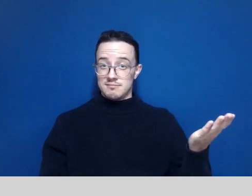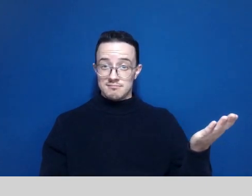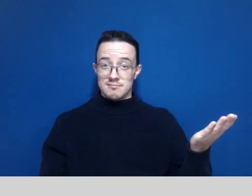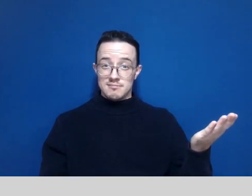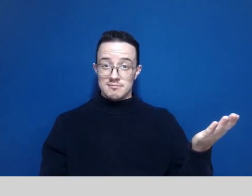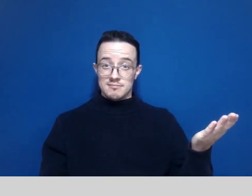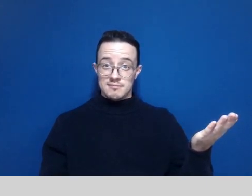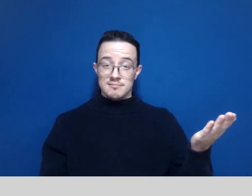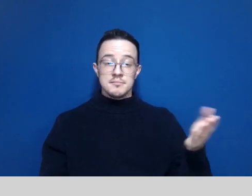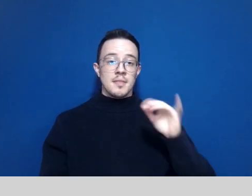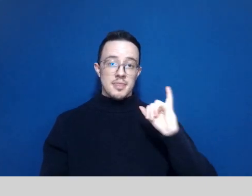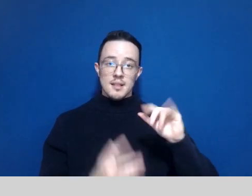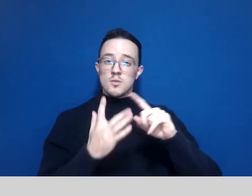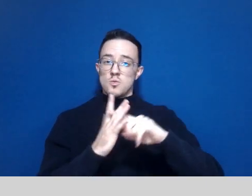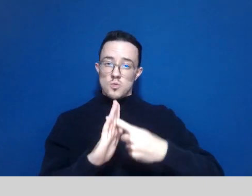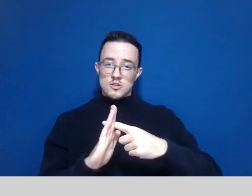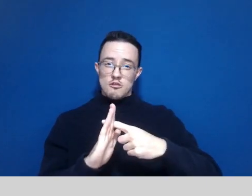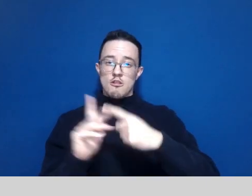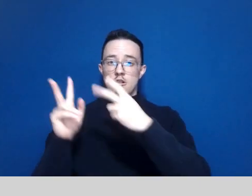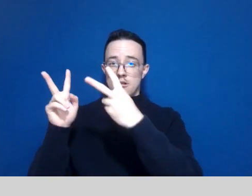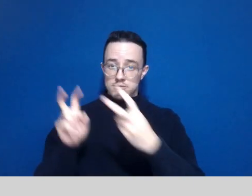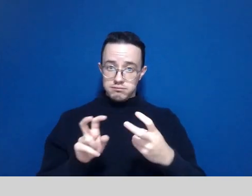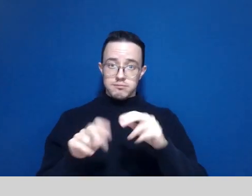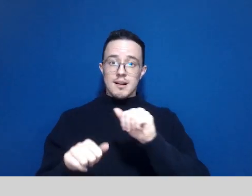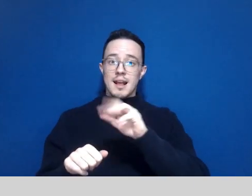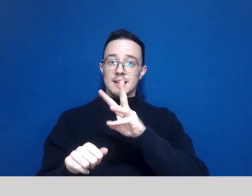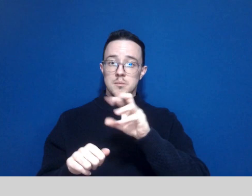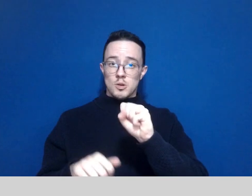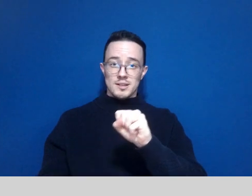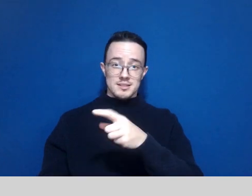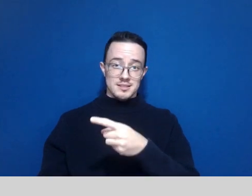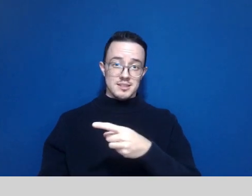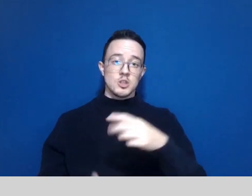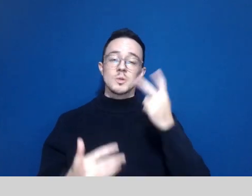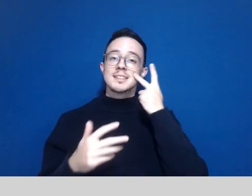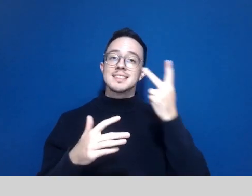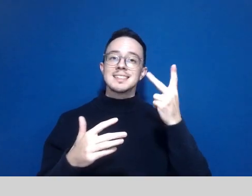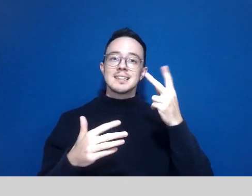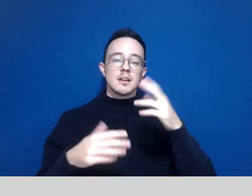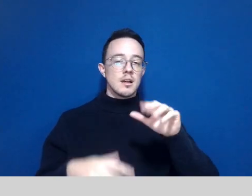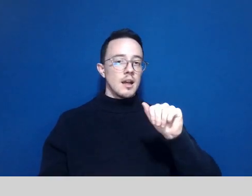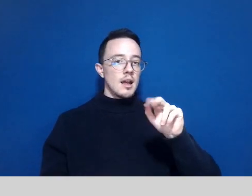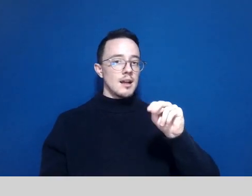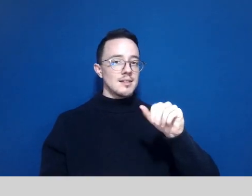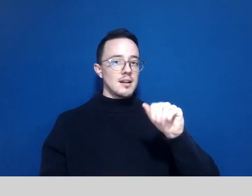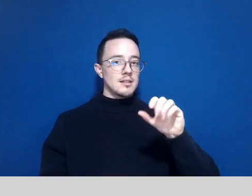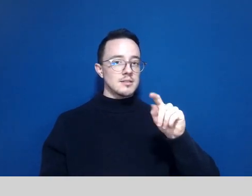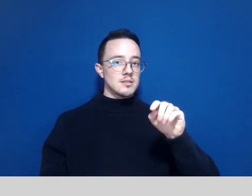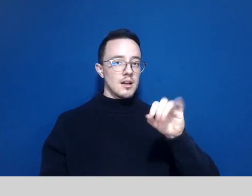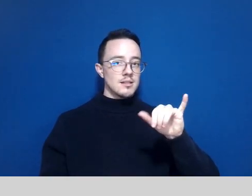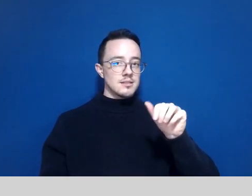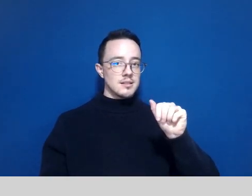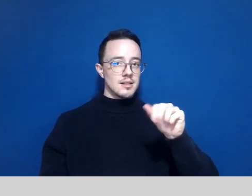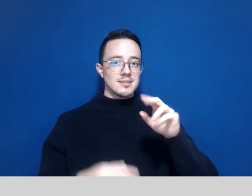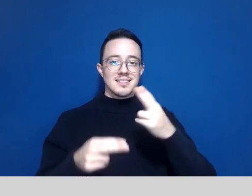This is the original right out of AWS transcribers. When you see that they messed up Anastasio's name.